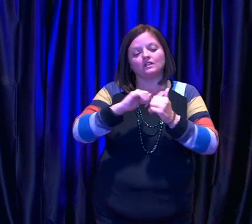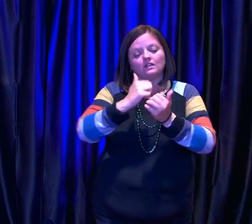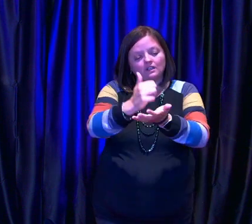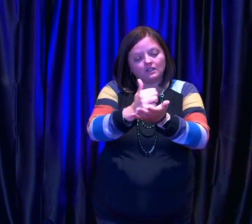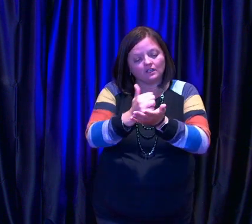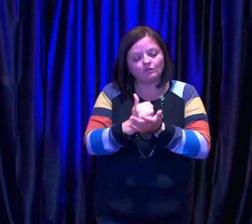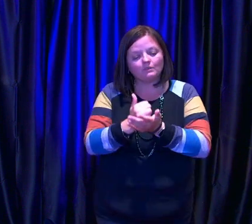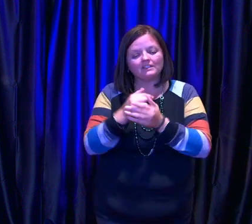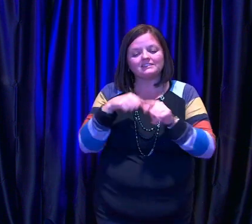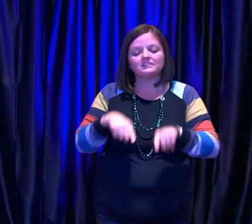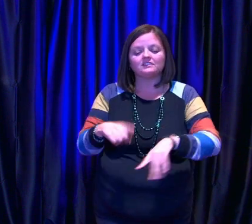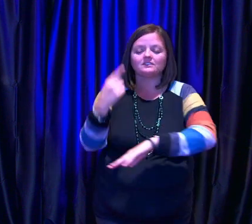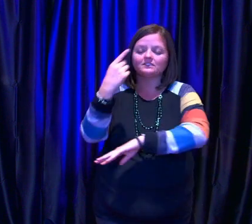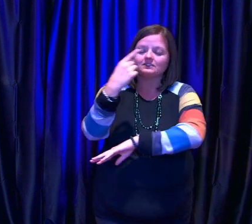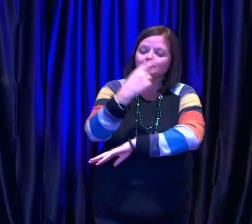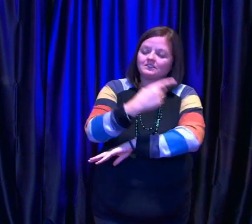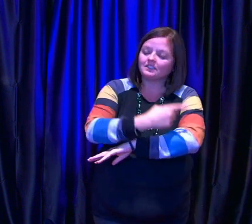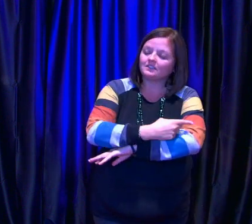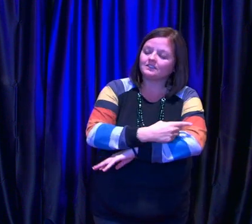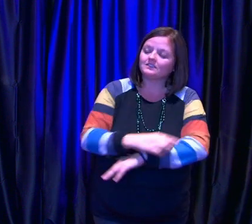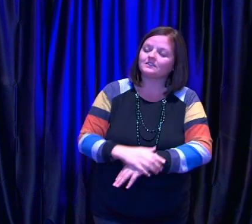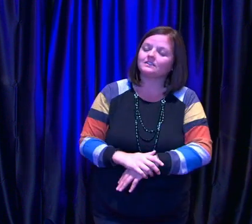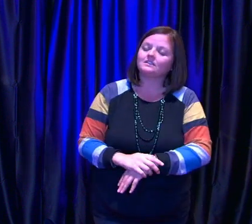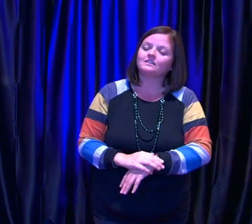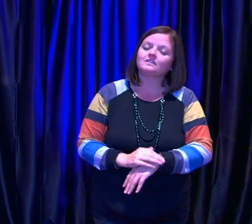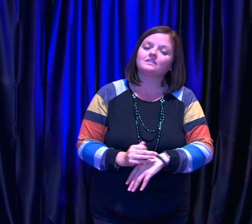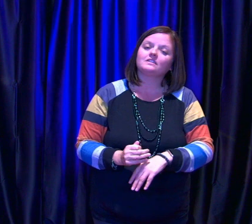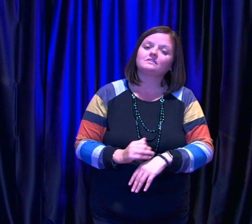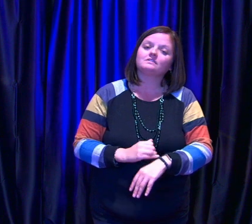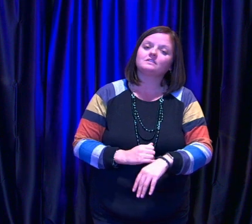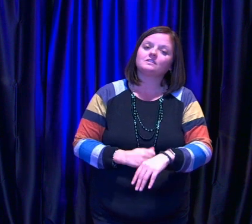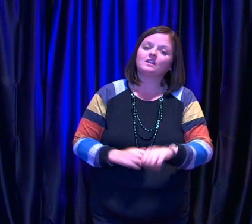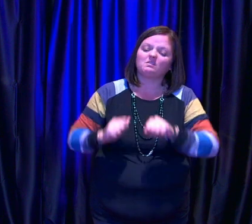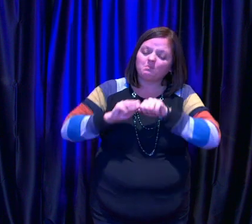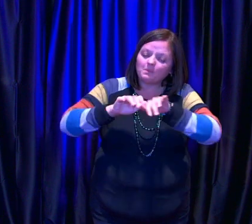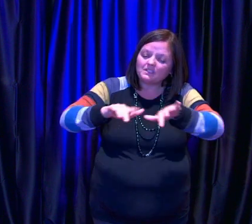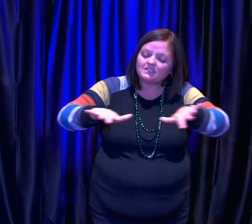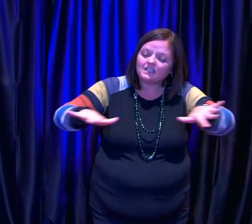even in these days of of the pandemic we thank you for people who have given